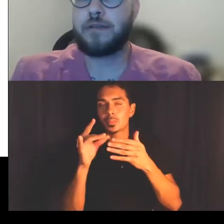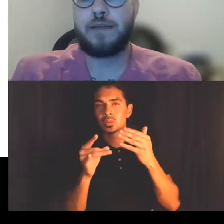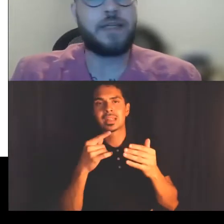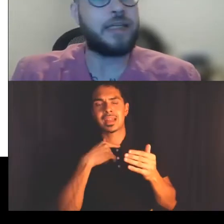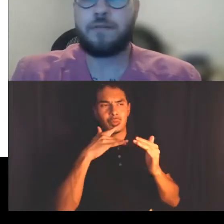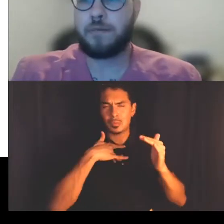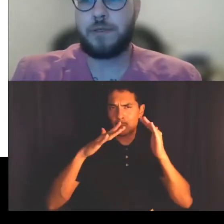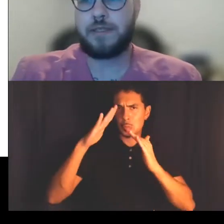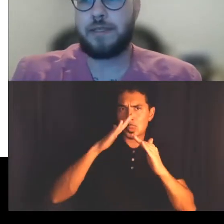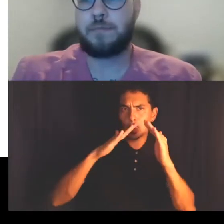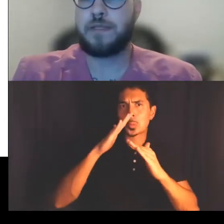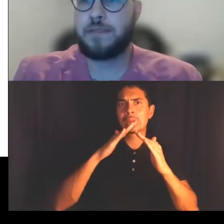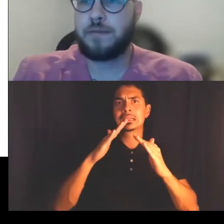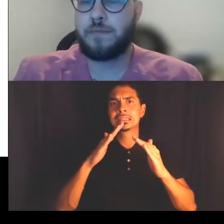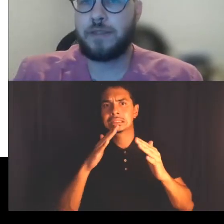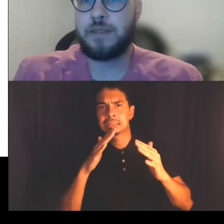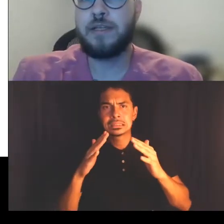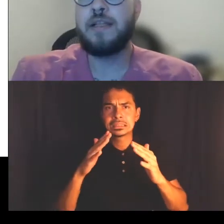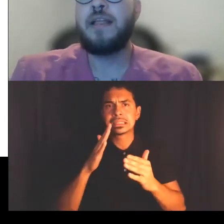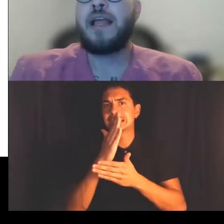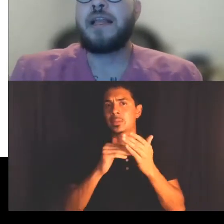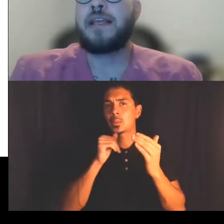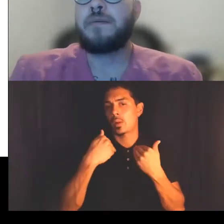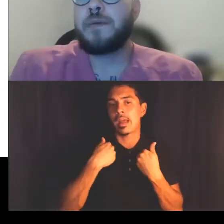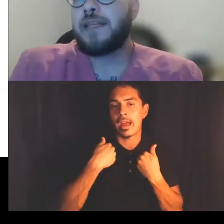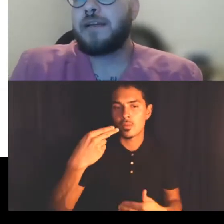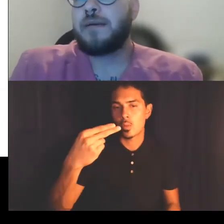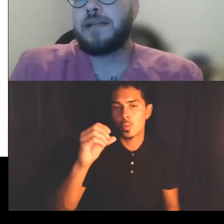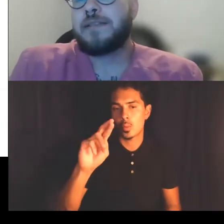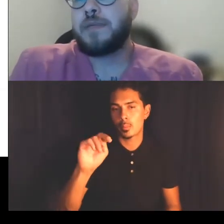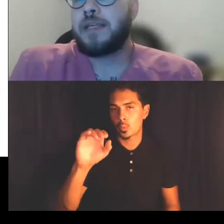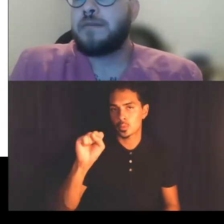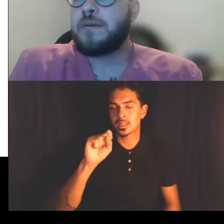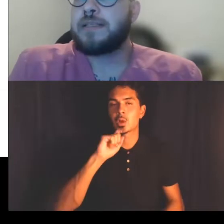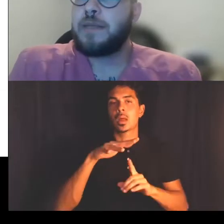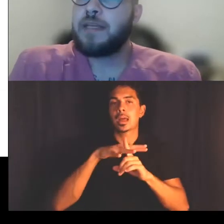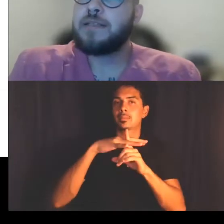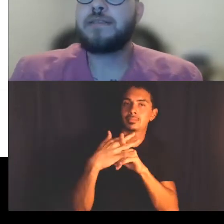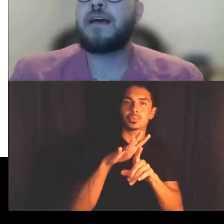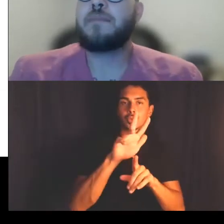that don't have any hormones in them whatsoever. Then when we think about somebody who has a penis,